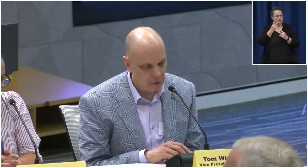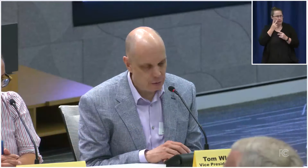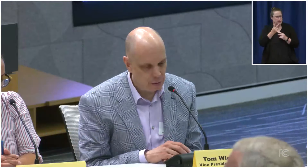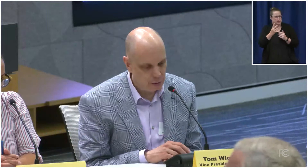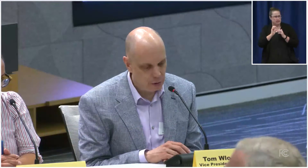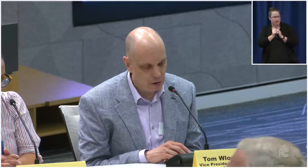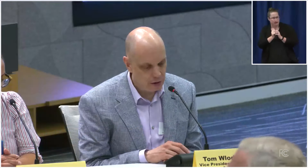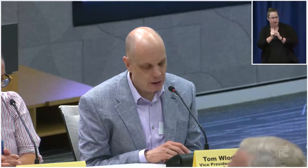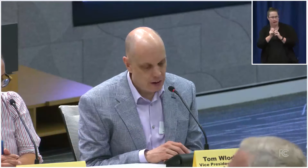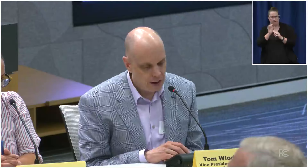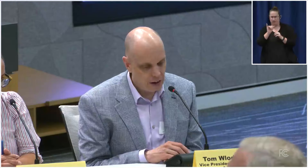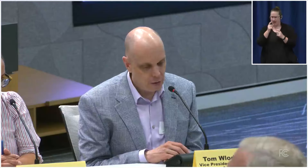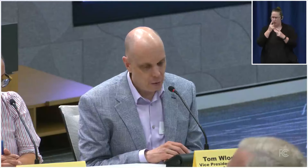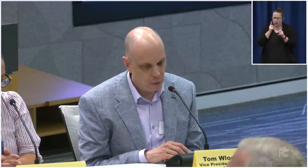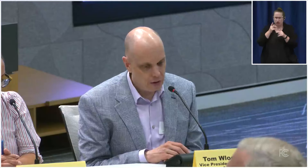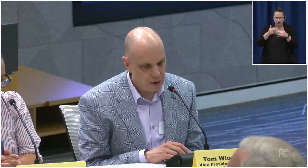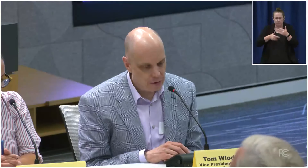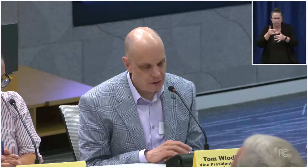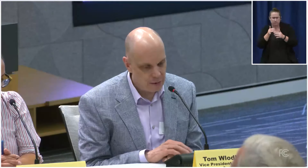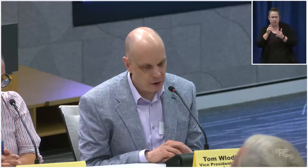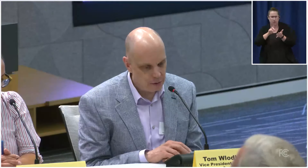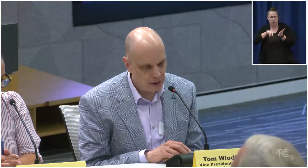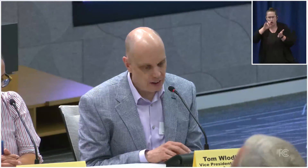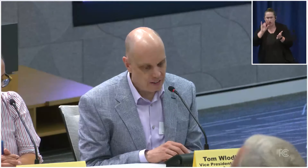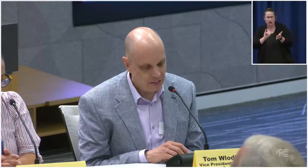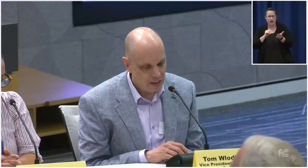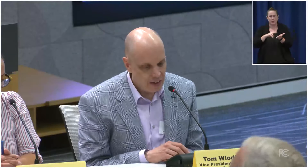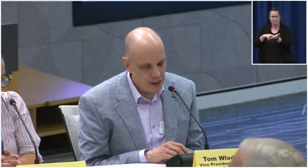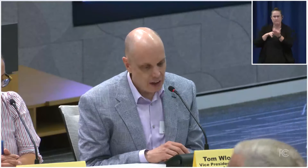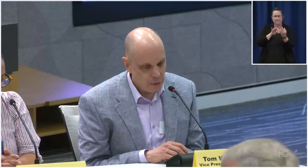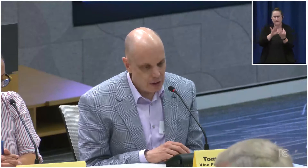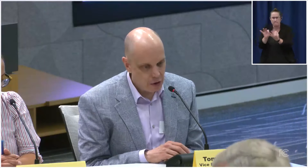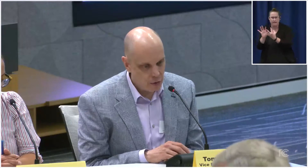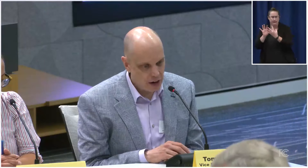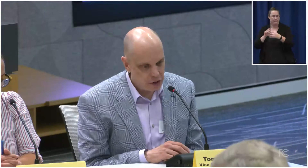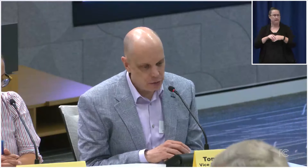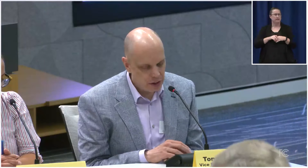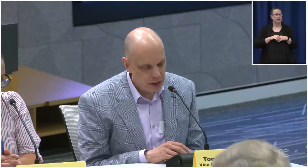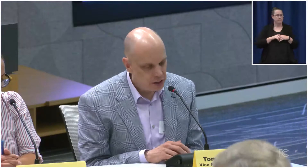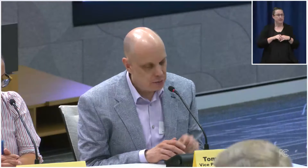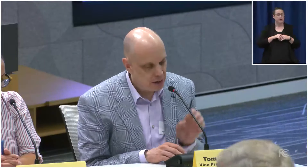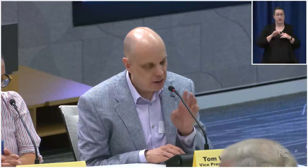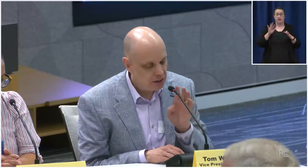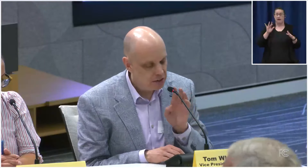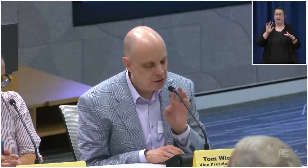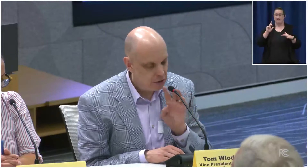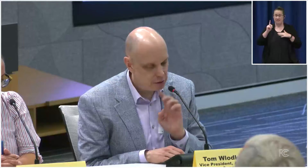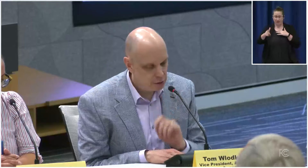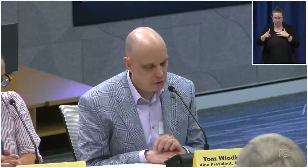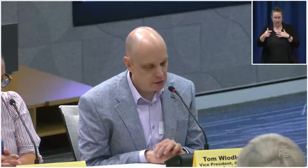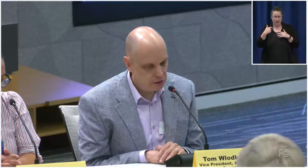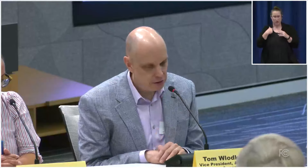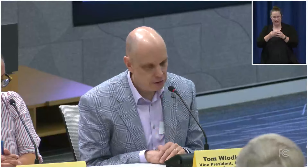AND IT WAS A PILOT. AND WE PARTNERED WITH COMMUNICATION SERVICE FOR